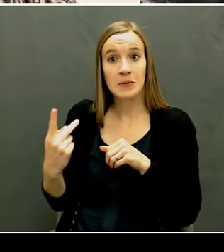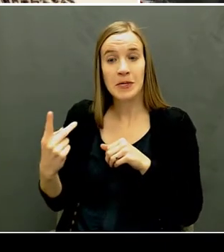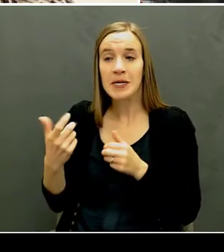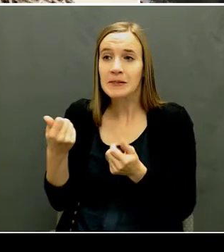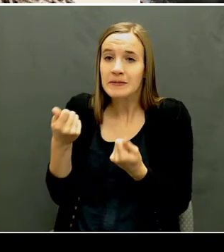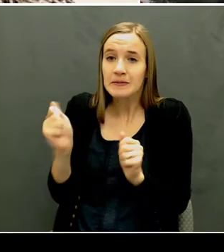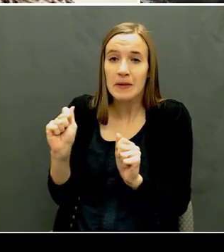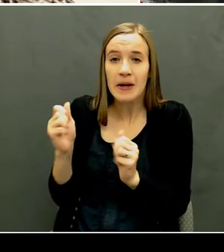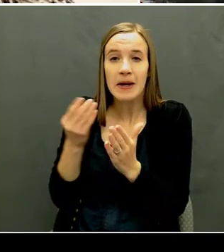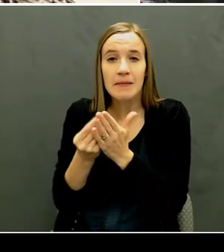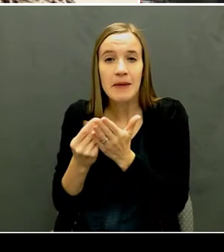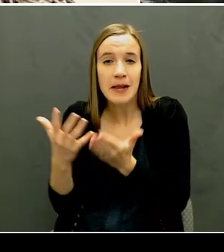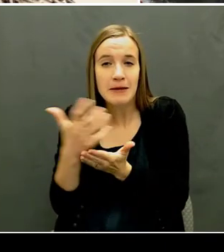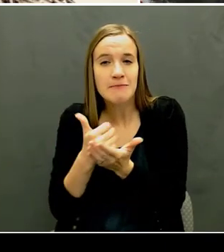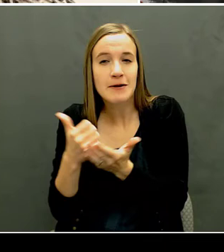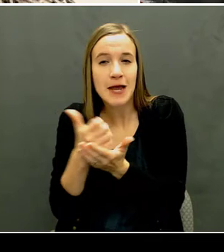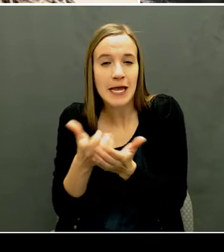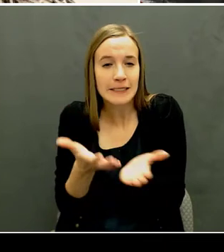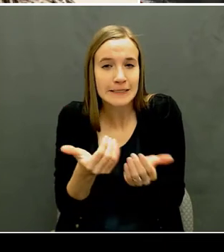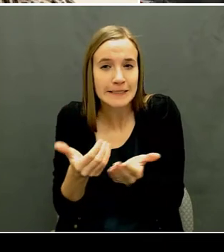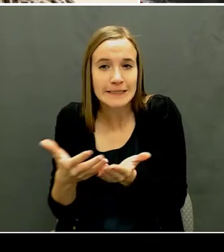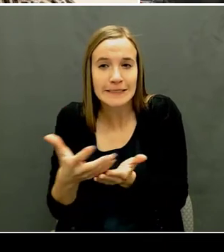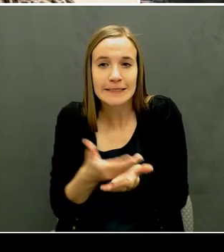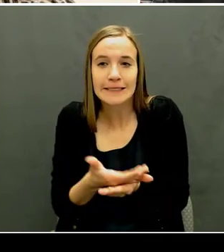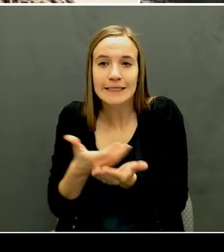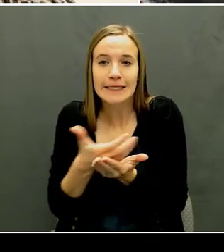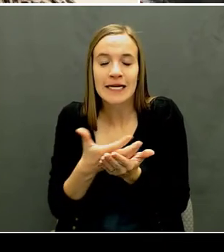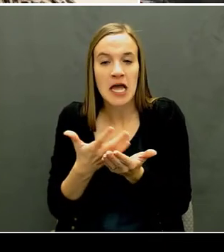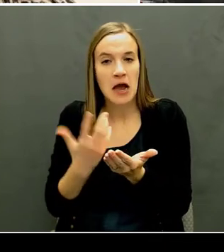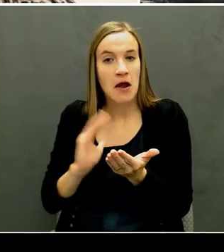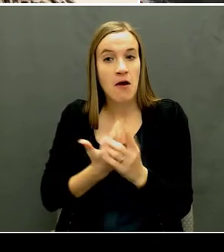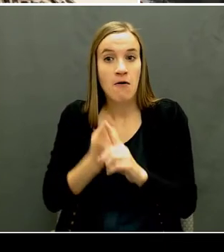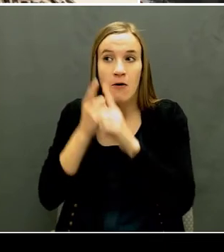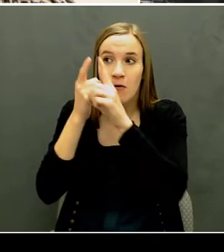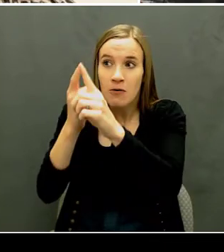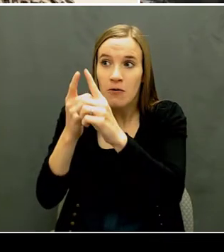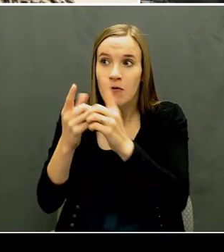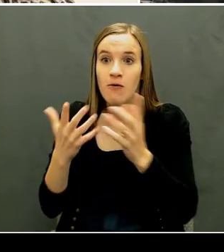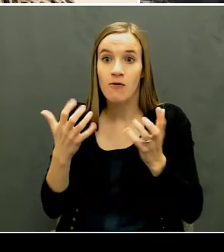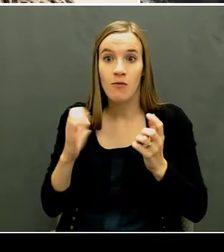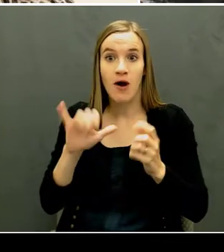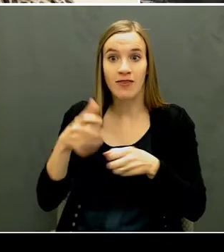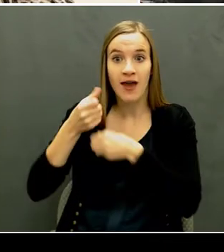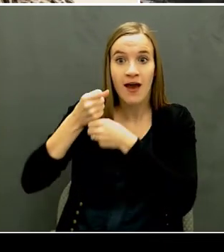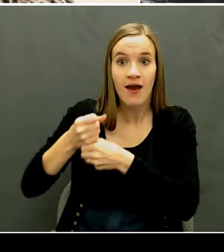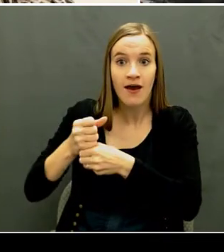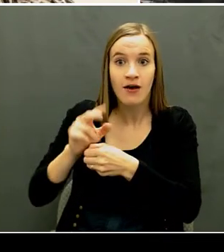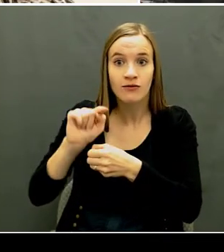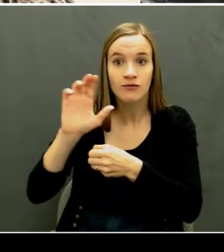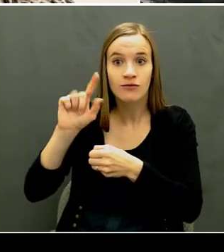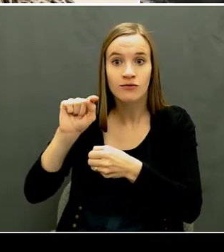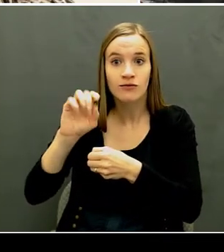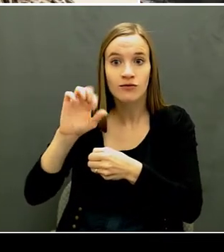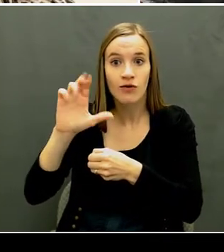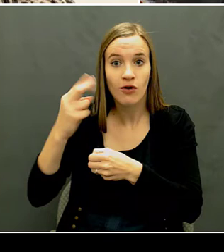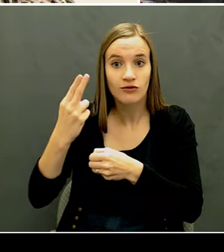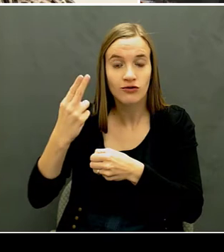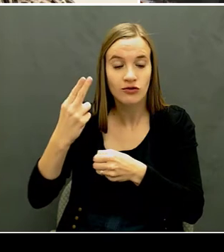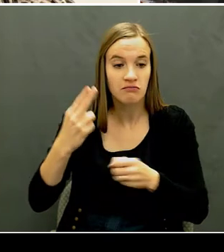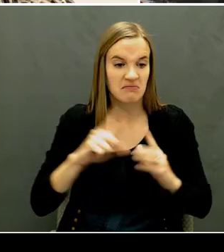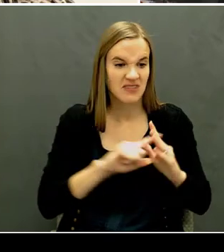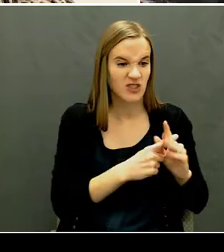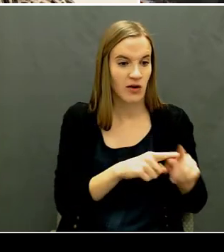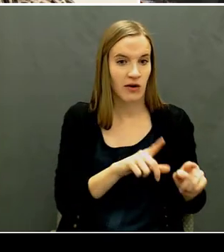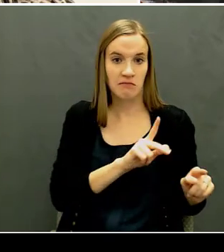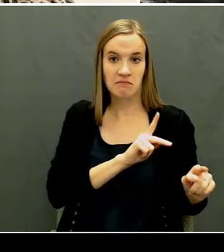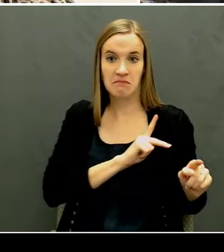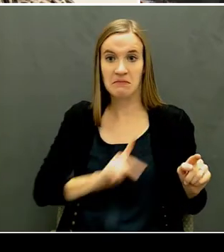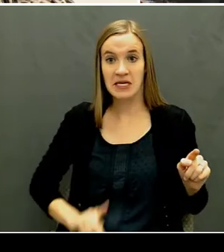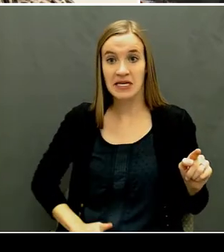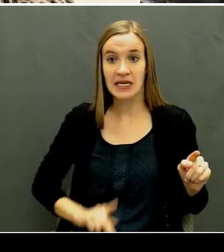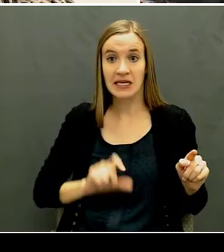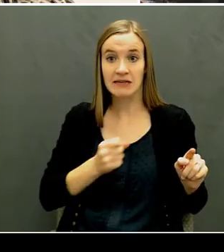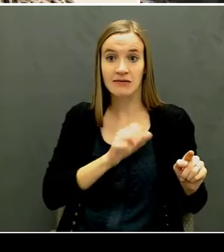of 24 cities in two months. We'd like to torch off Kings tomb. We take that lit, lit towards to